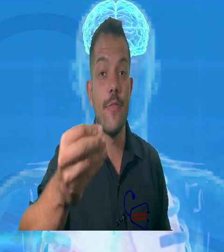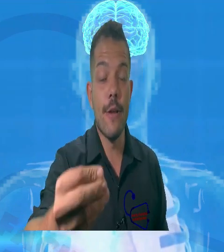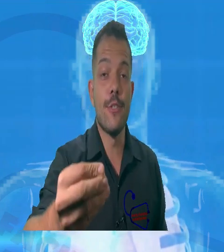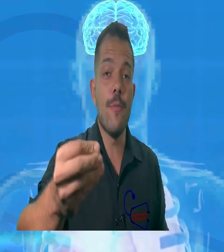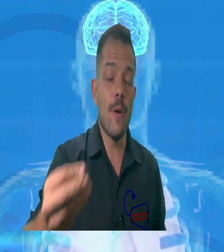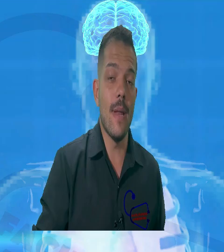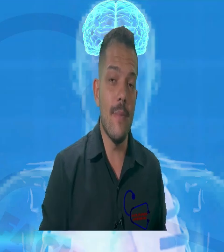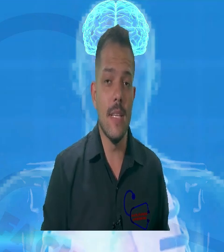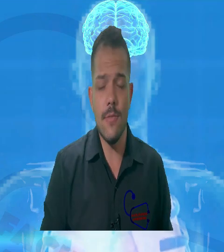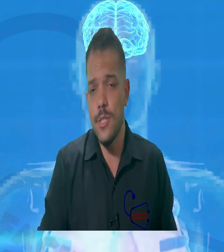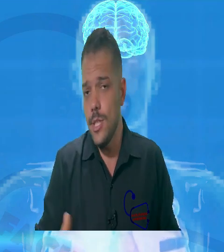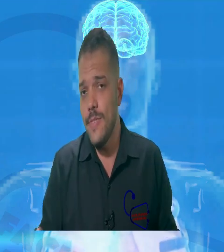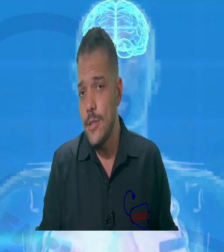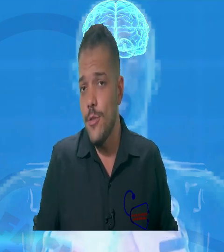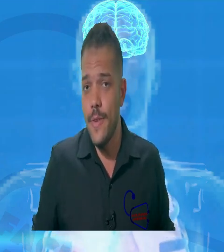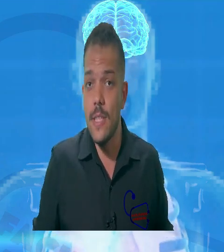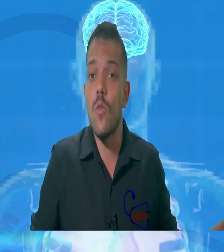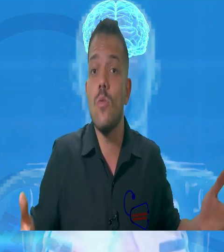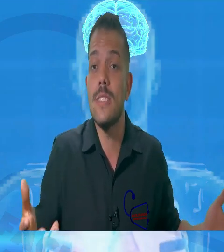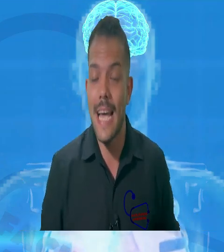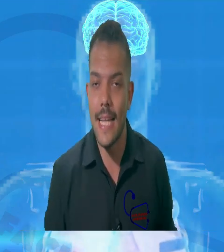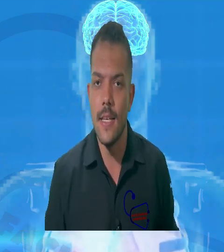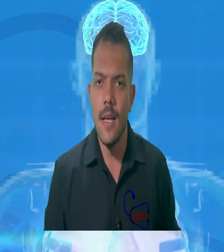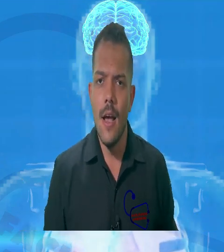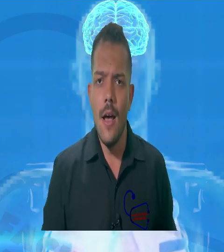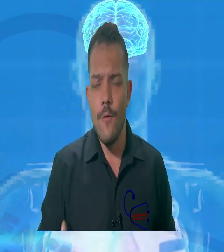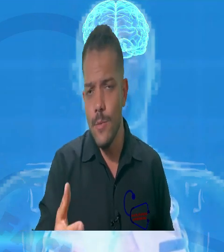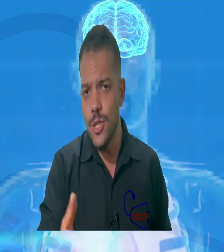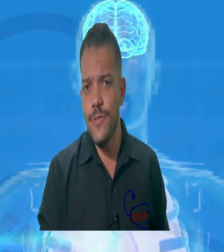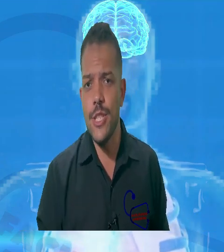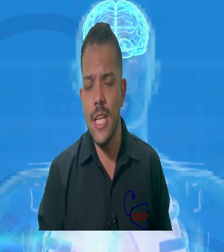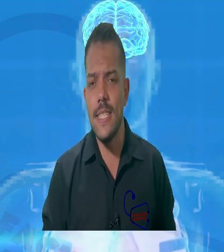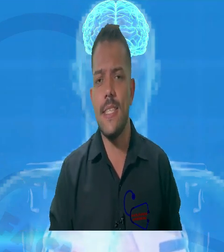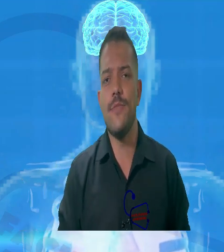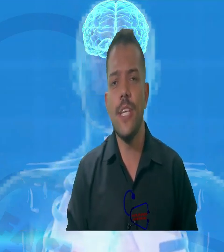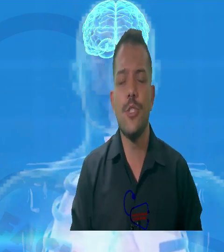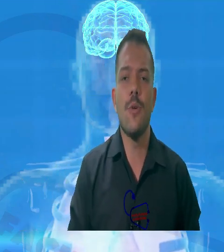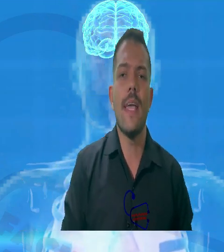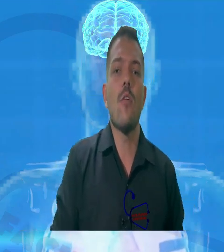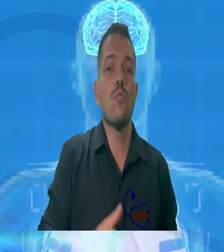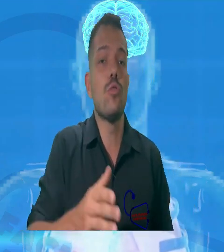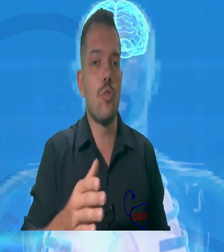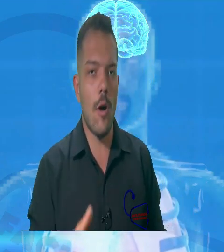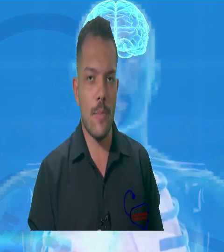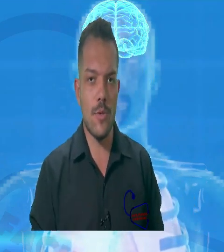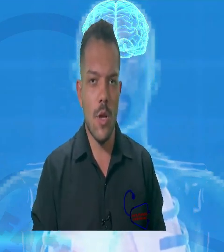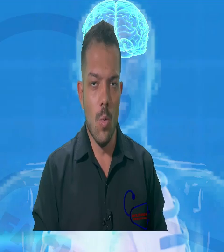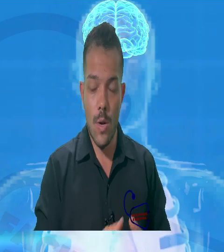your problem if you're suffering from scabies, let's share this video in some topics what